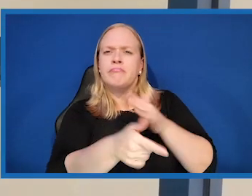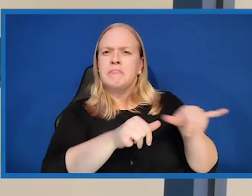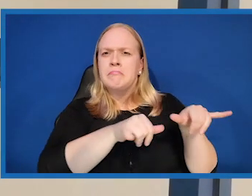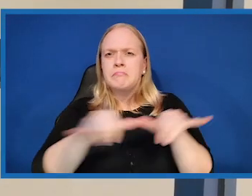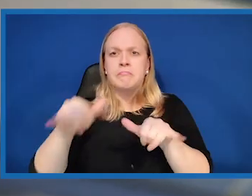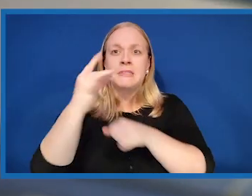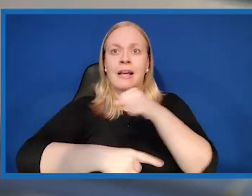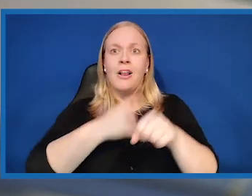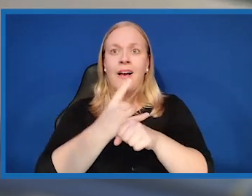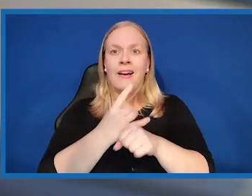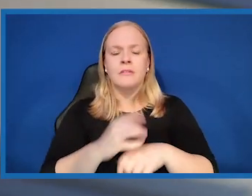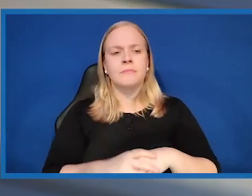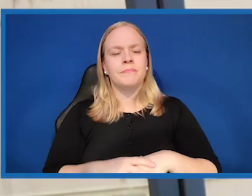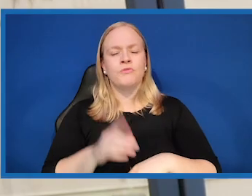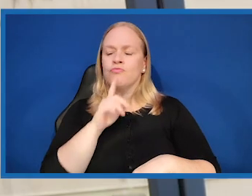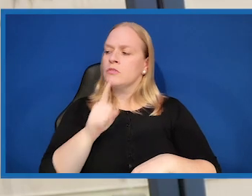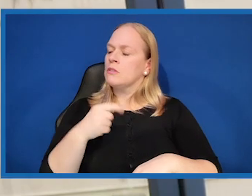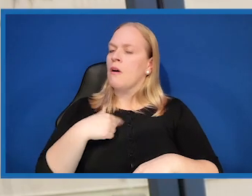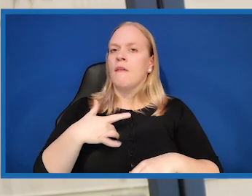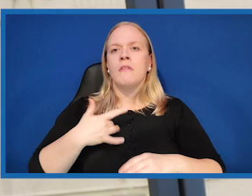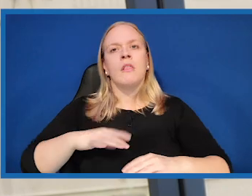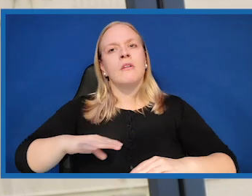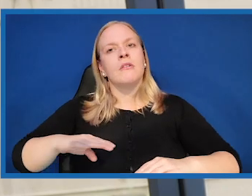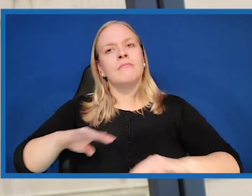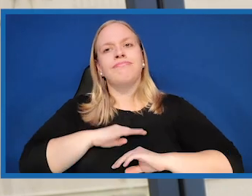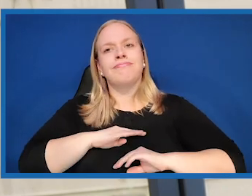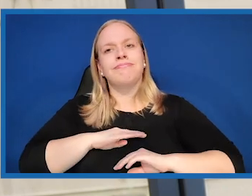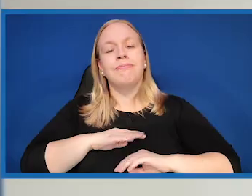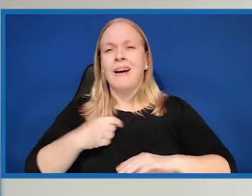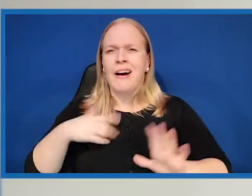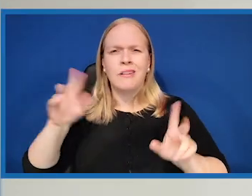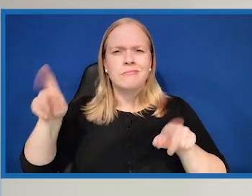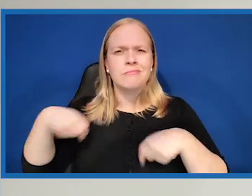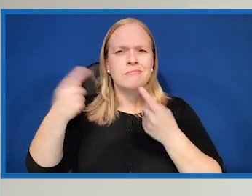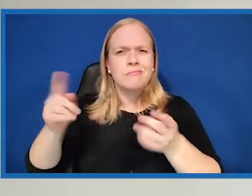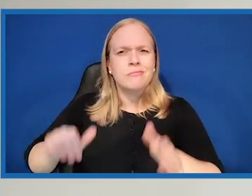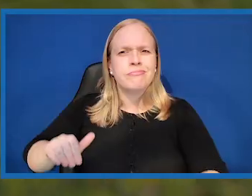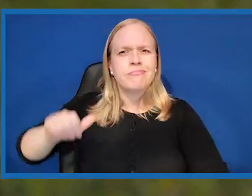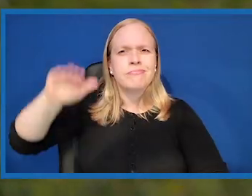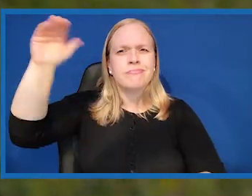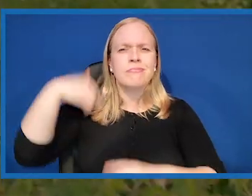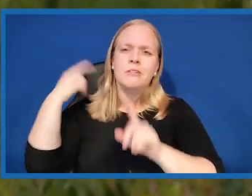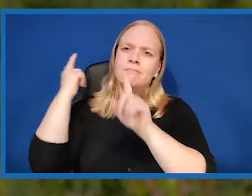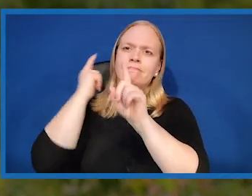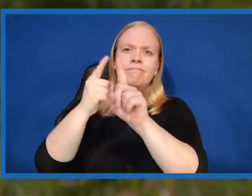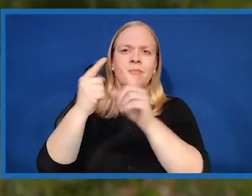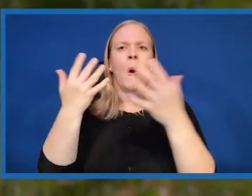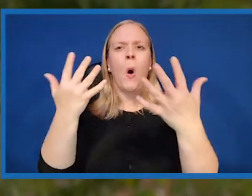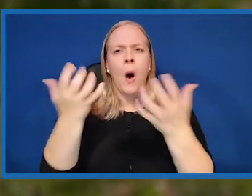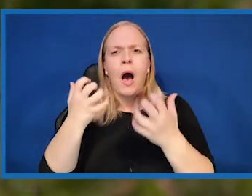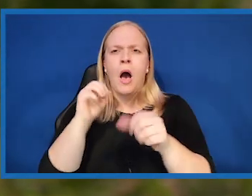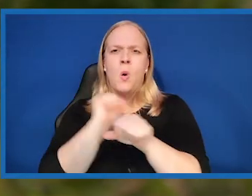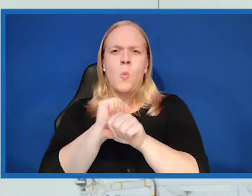FEELING OF SATISFACTION. I HAD ASPIRATIONS RIGHT FROM CHILDHOOD TO SOMEHOW, UH, WORK IN THE SPACE INDUSTRY.